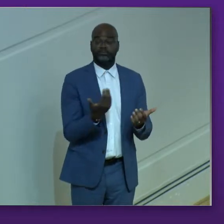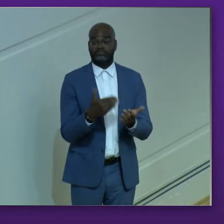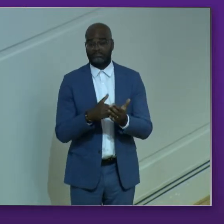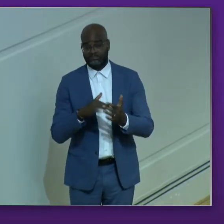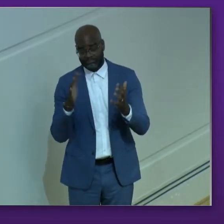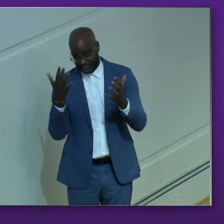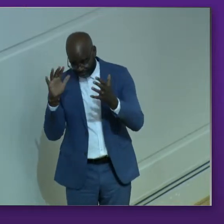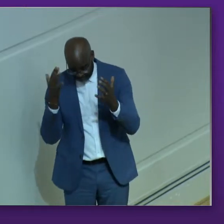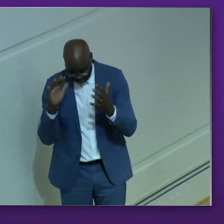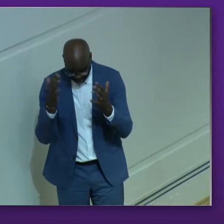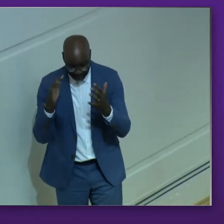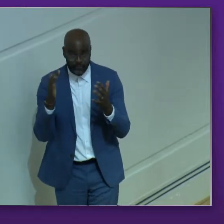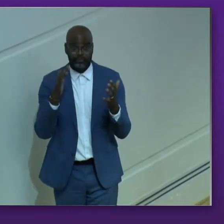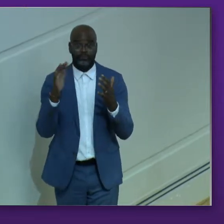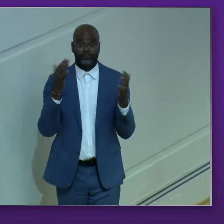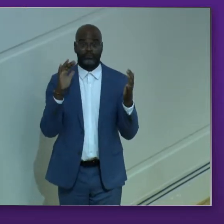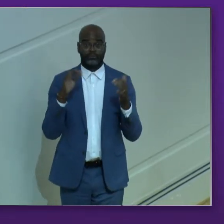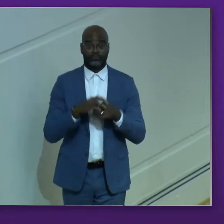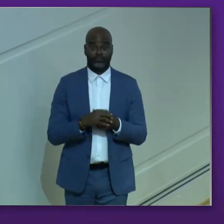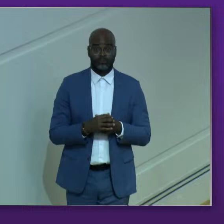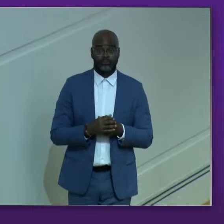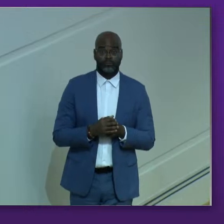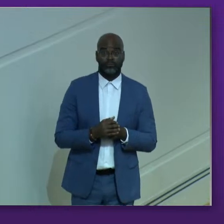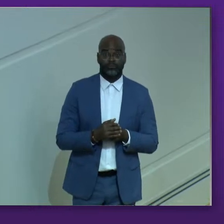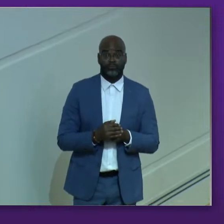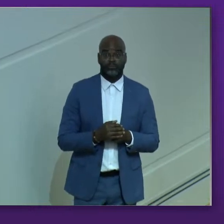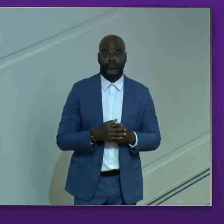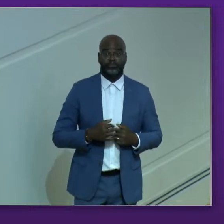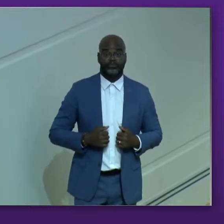WHAT AN OUTSTANDING TALENT